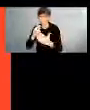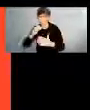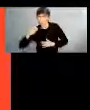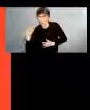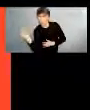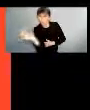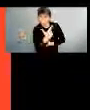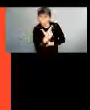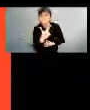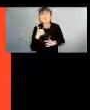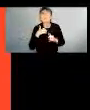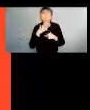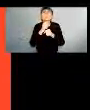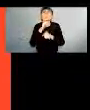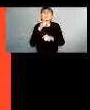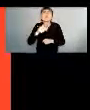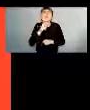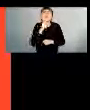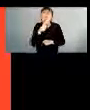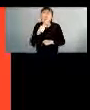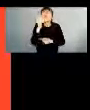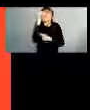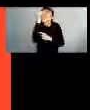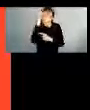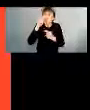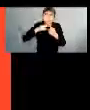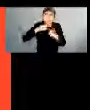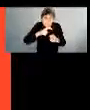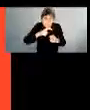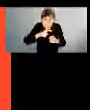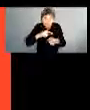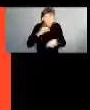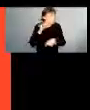make and share your work with and for, what those relationships are and why they’re